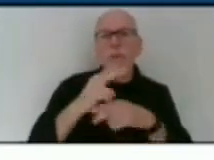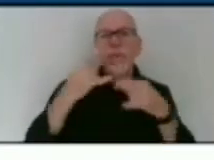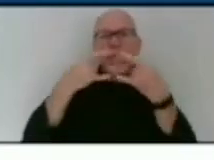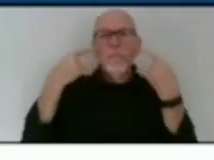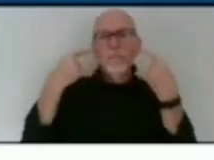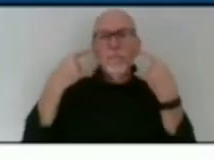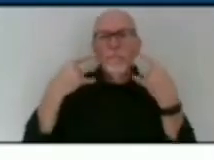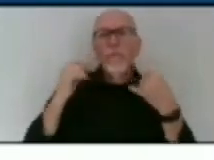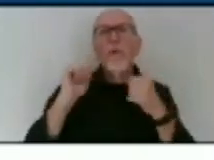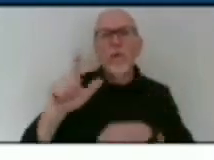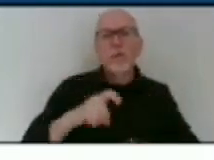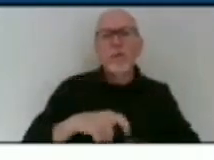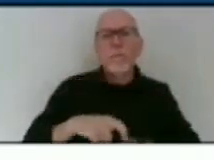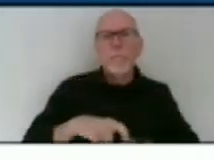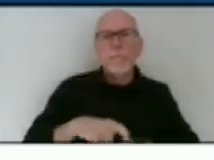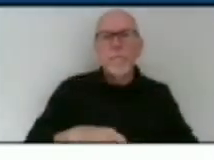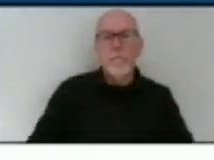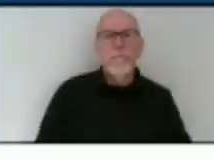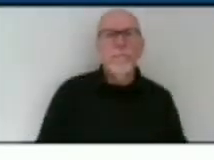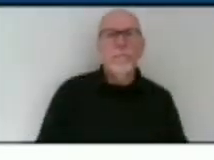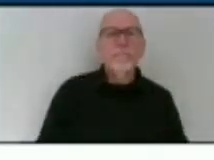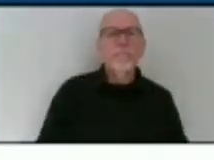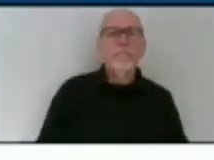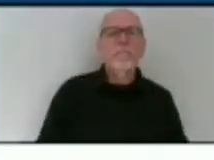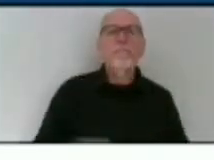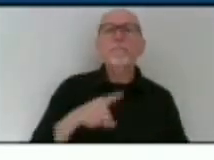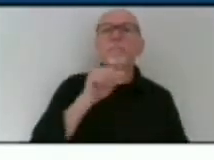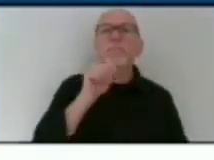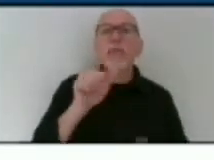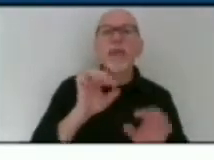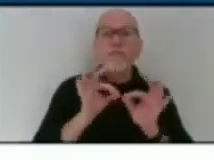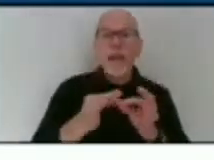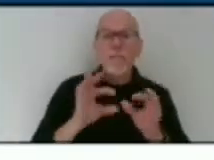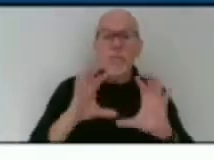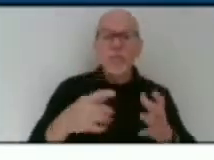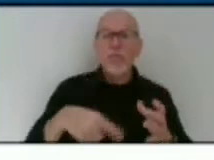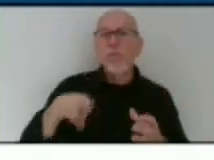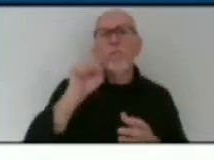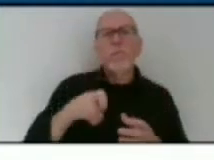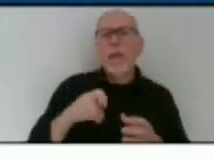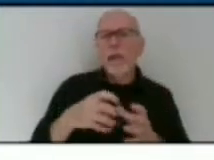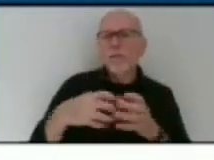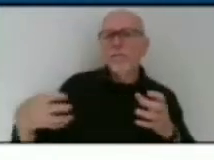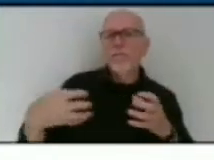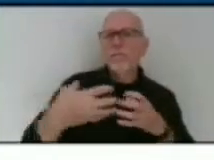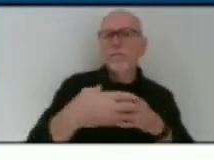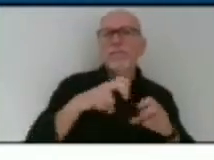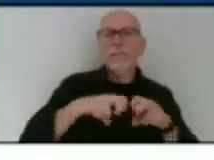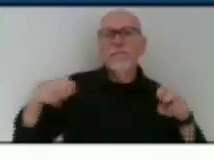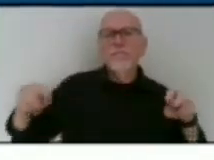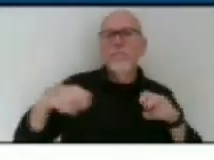all time, all non family groups must be socially distanced. I guess a A